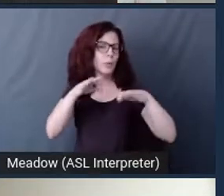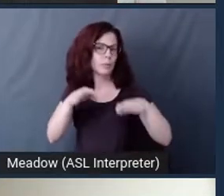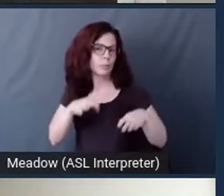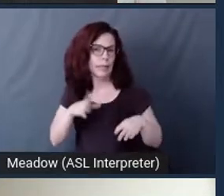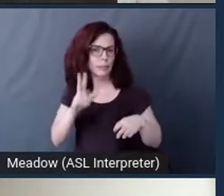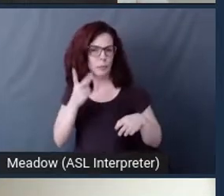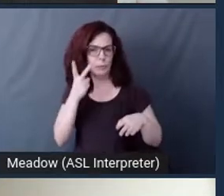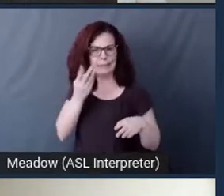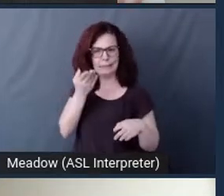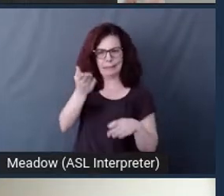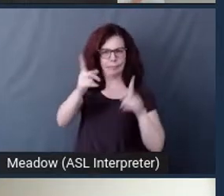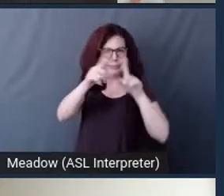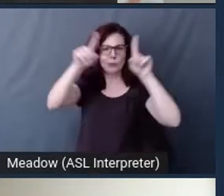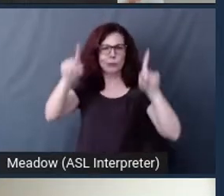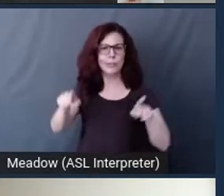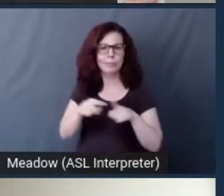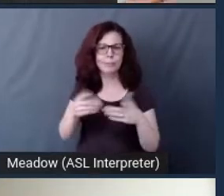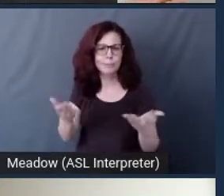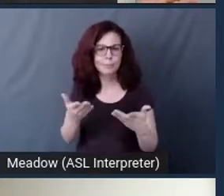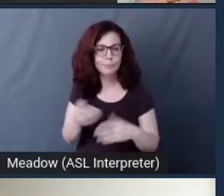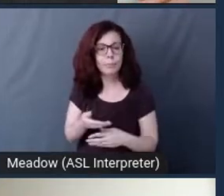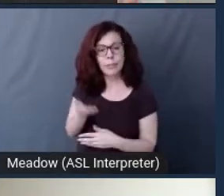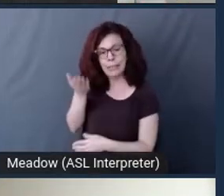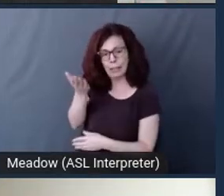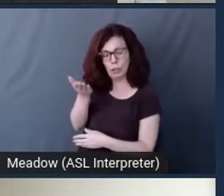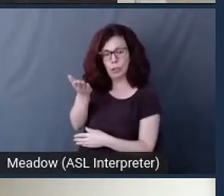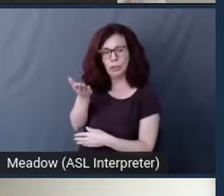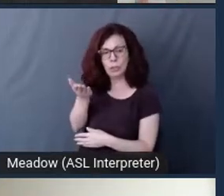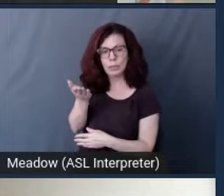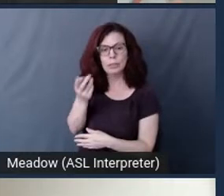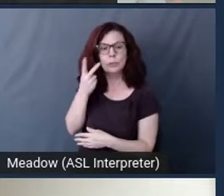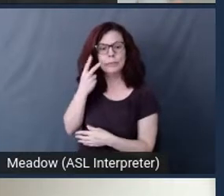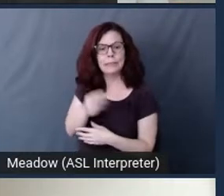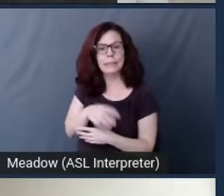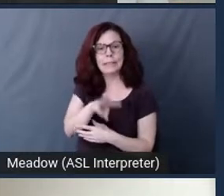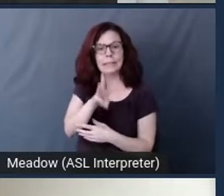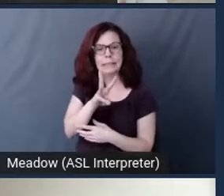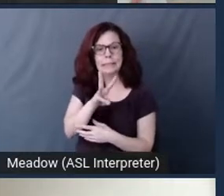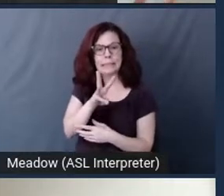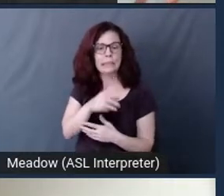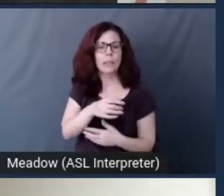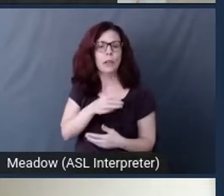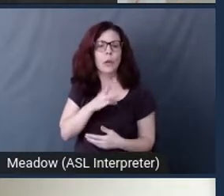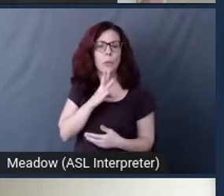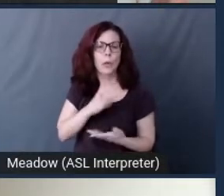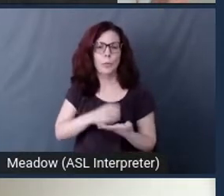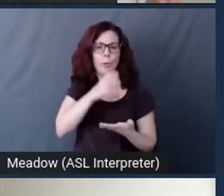on your screen here. So here we see six water bottles that are displayed out there.